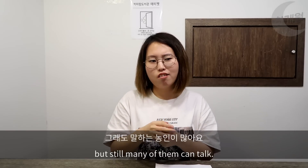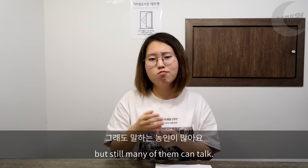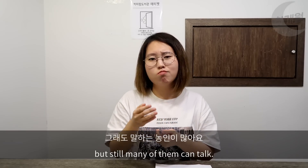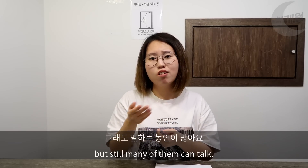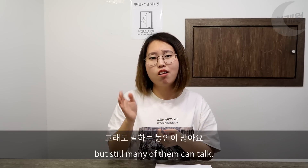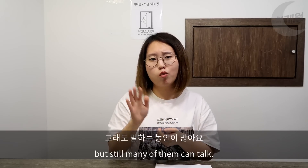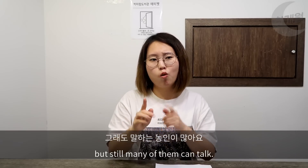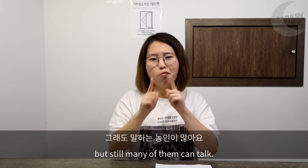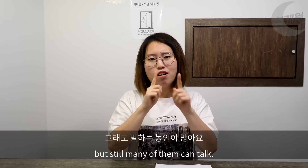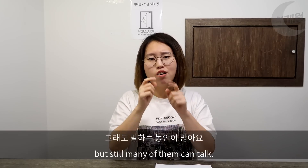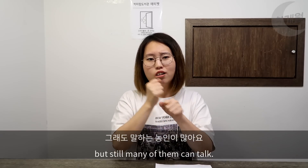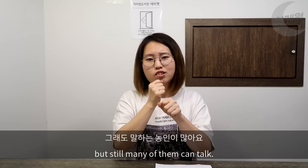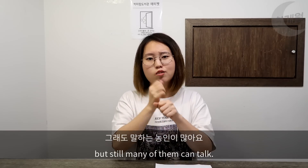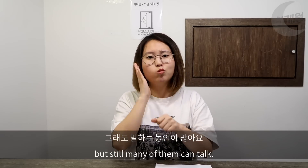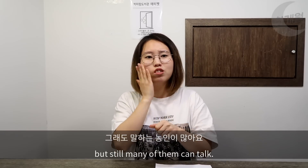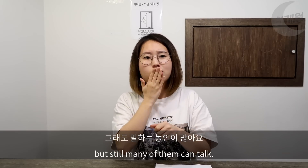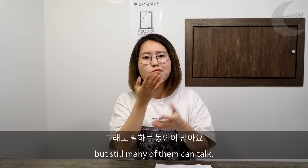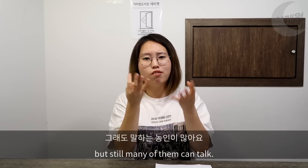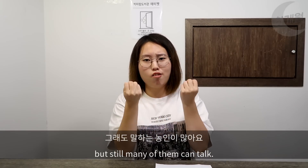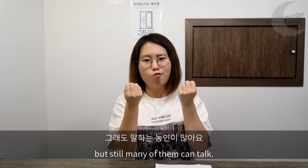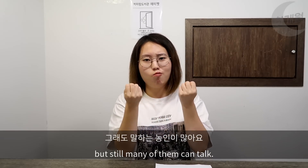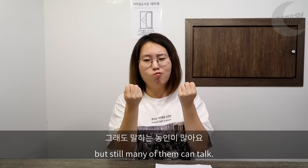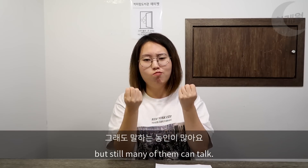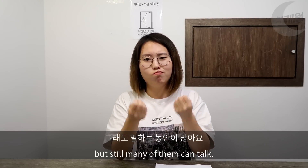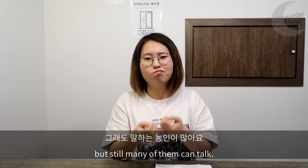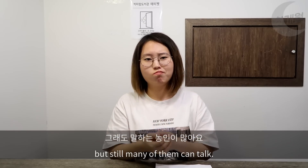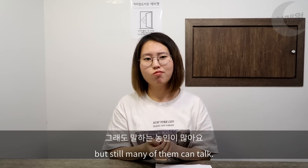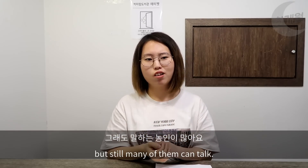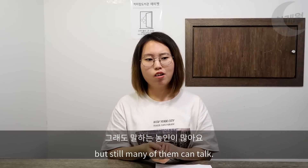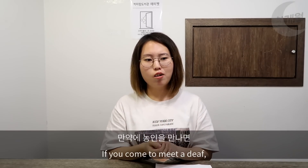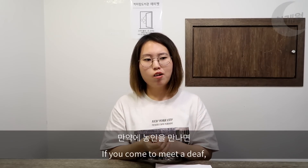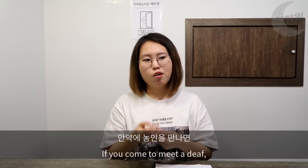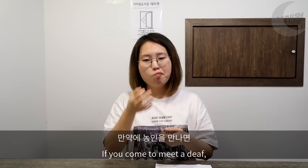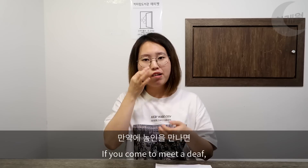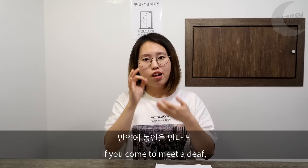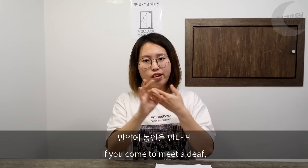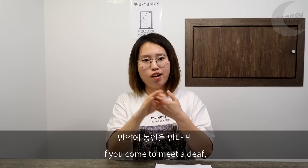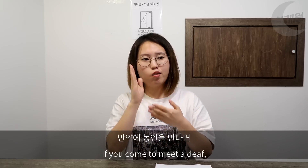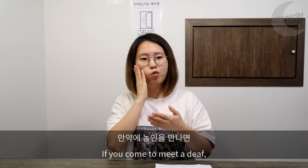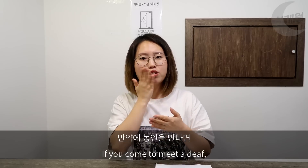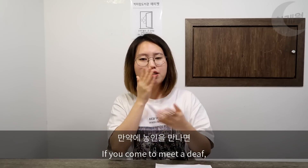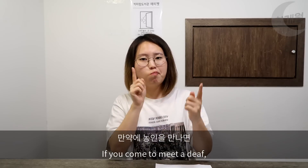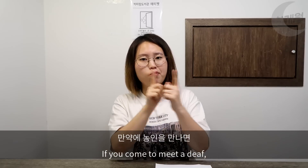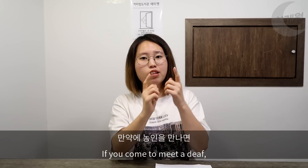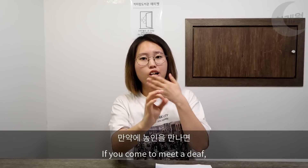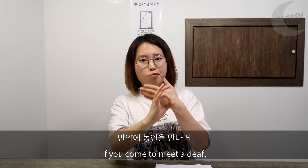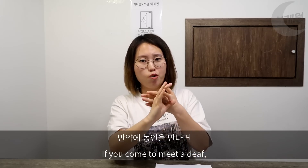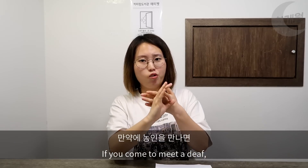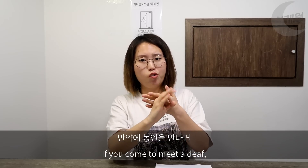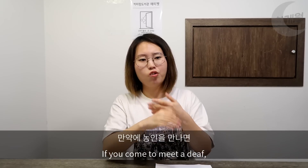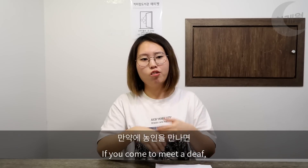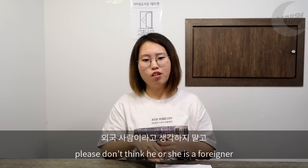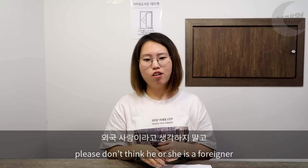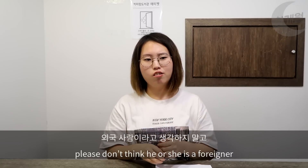but still many of them can talk. If you come to meet a deaf,